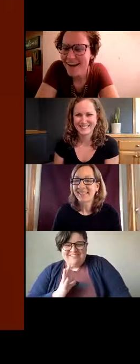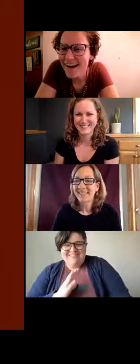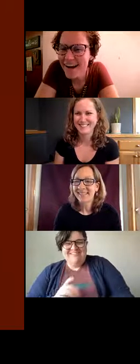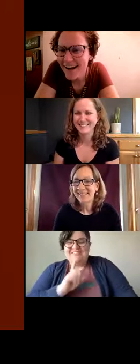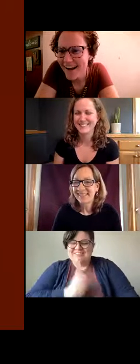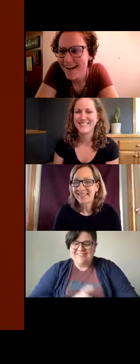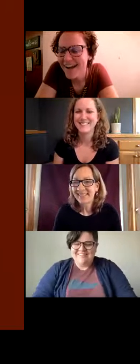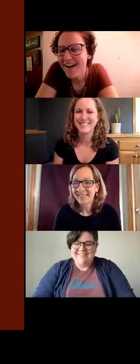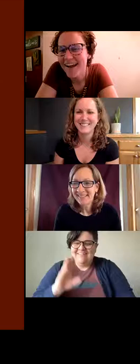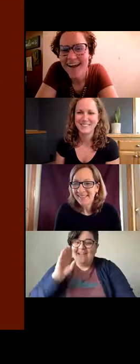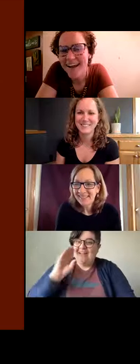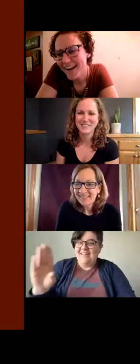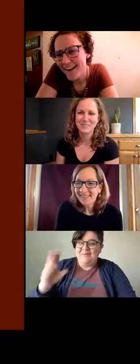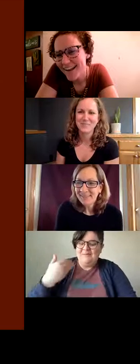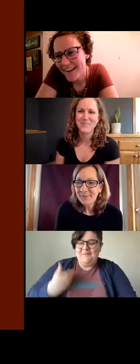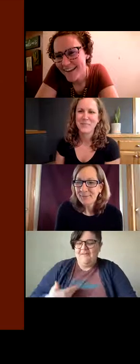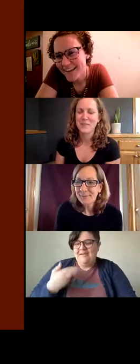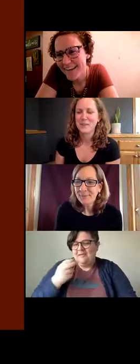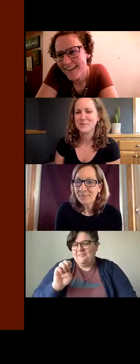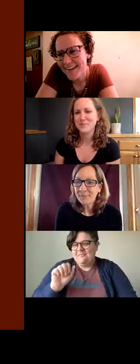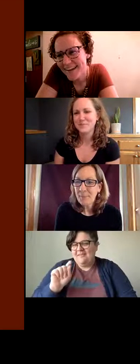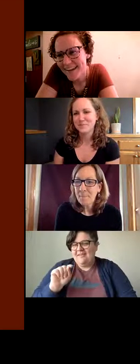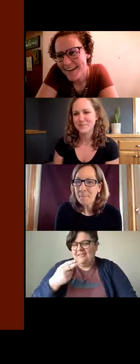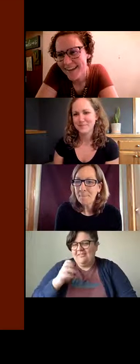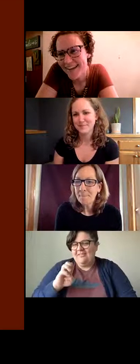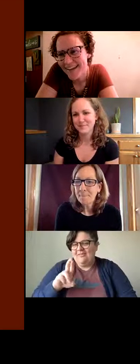through our presentation, but we forgot to introduce Heather.